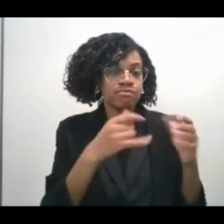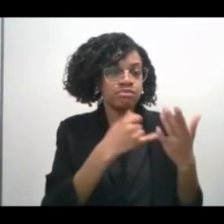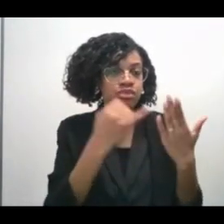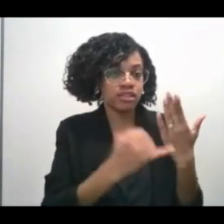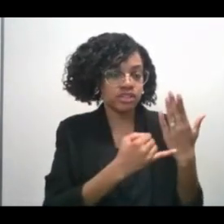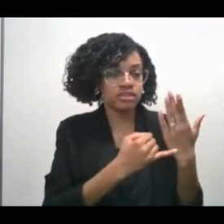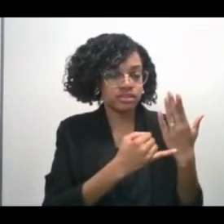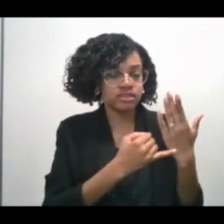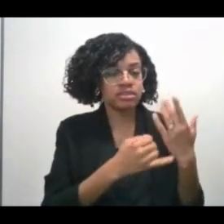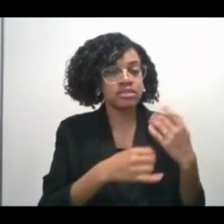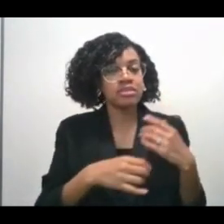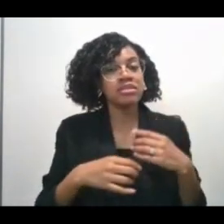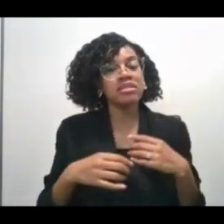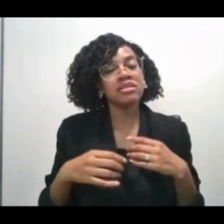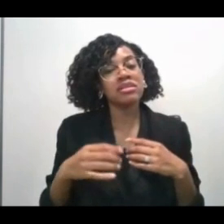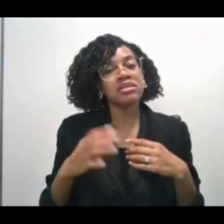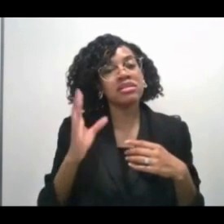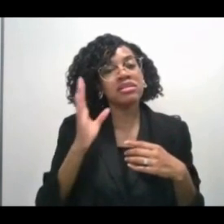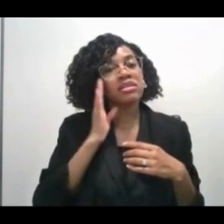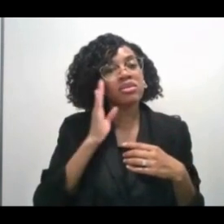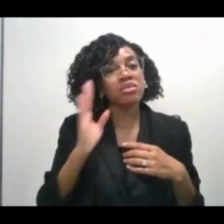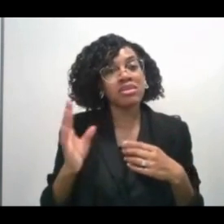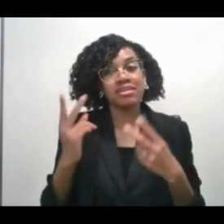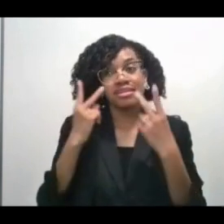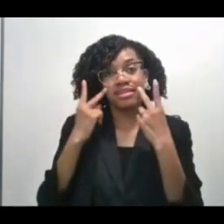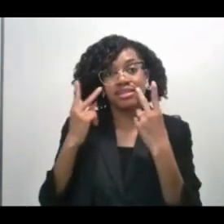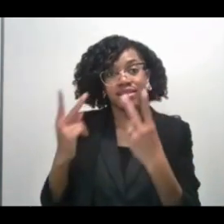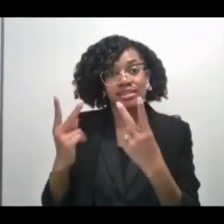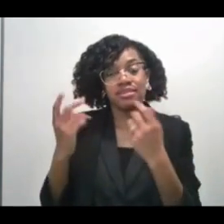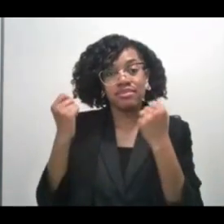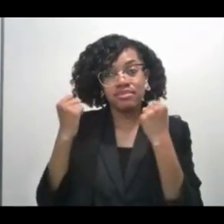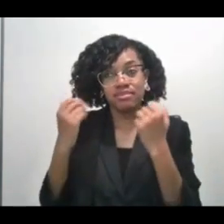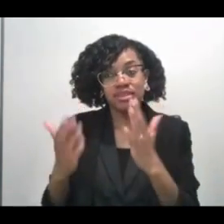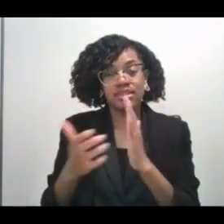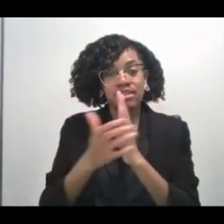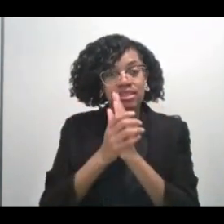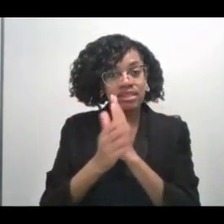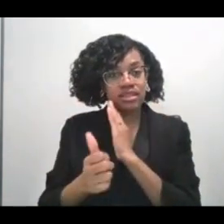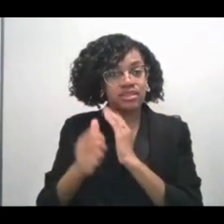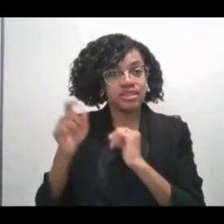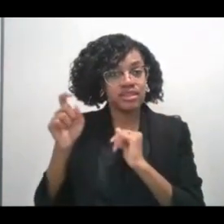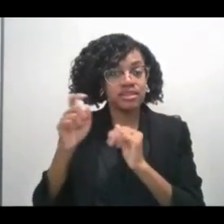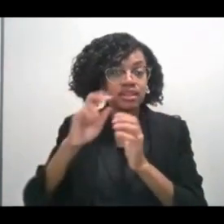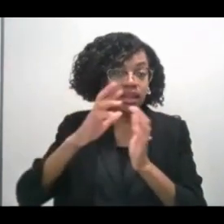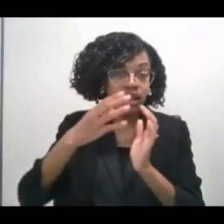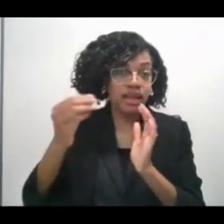across a diverse set of skills, and roles. And in this case,